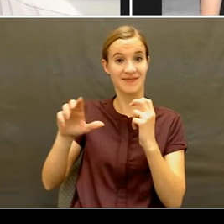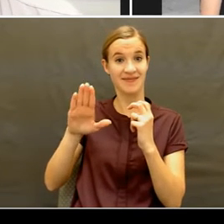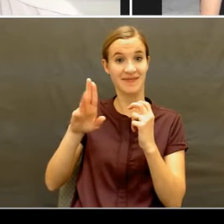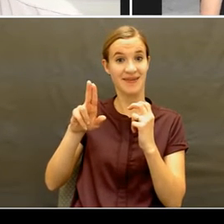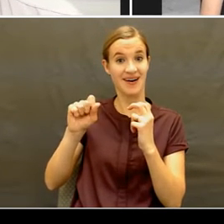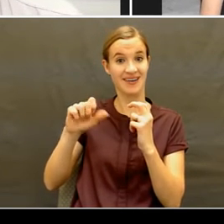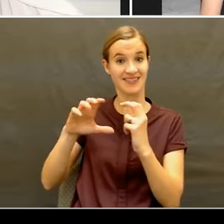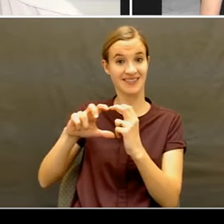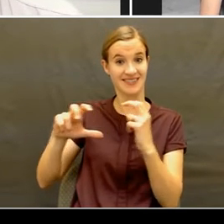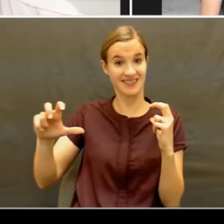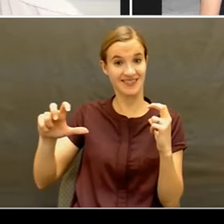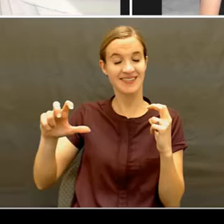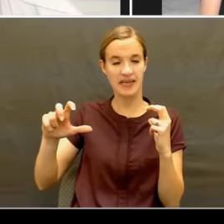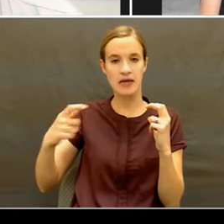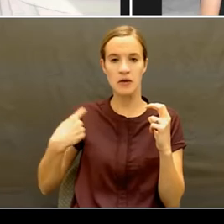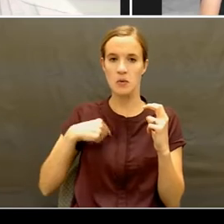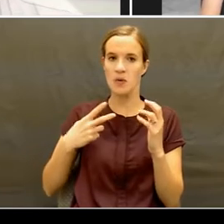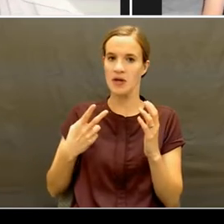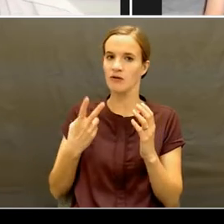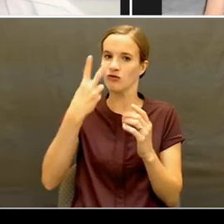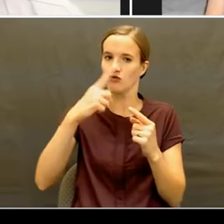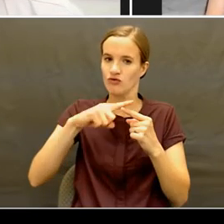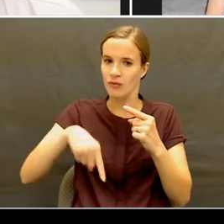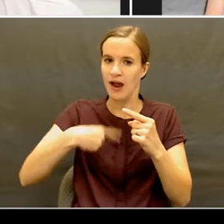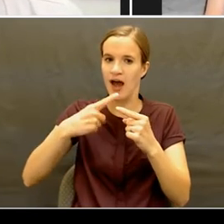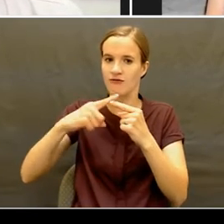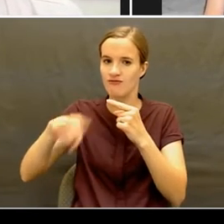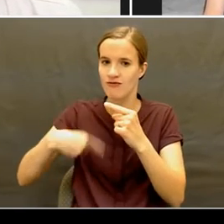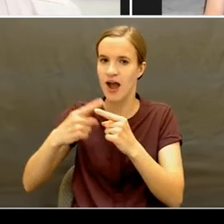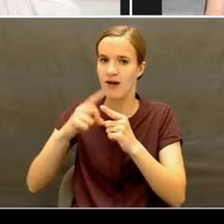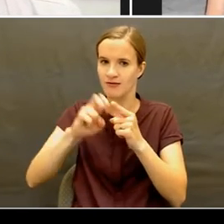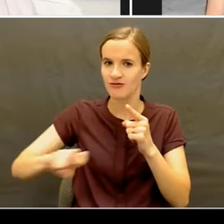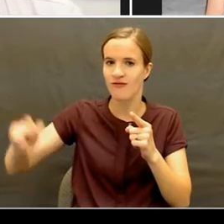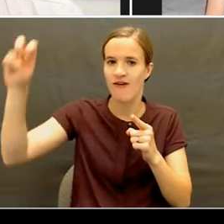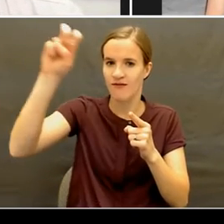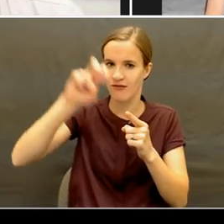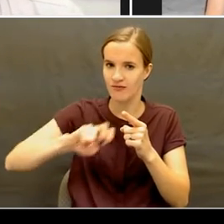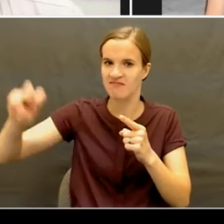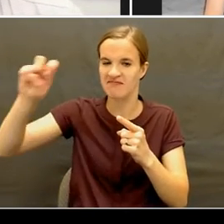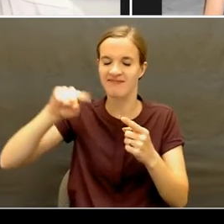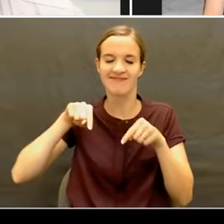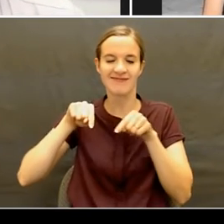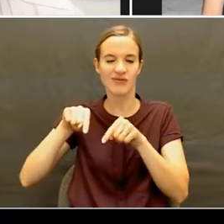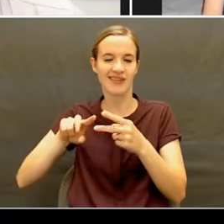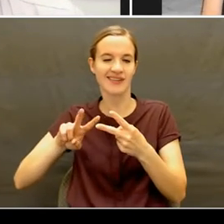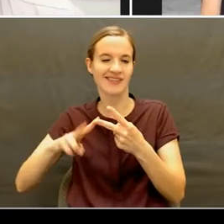After at this point, at this point, the second round became, we're going to do it I'm doing it